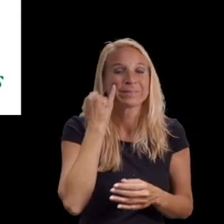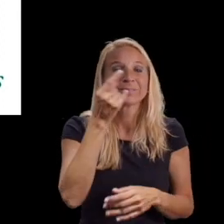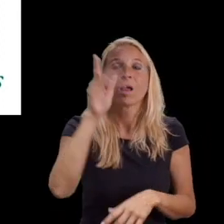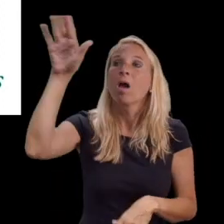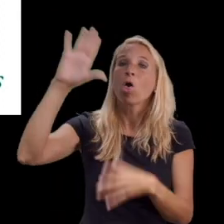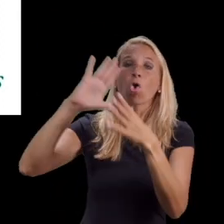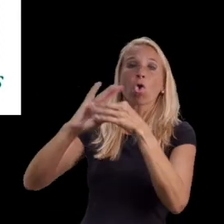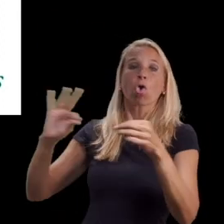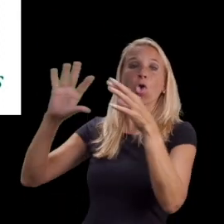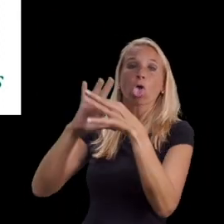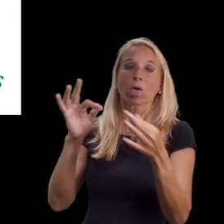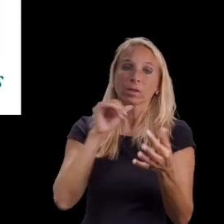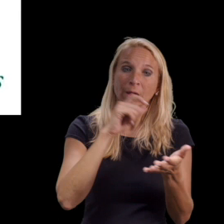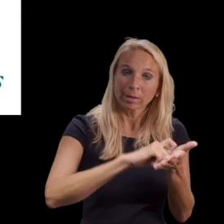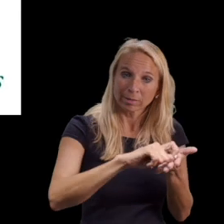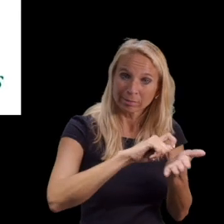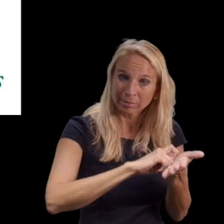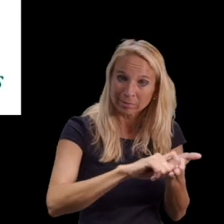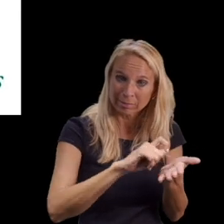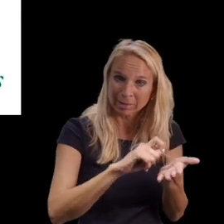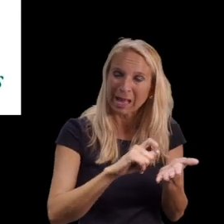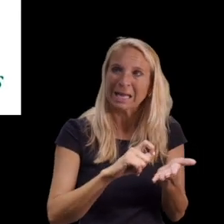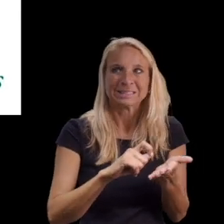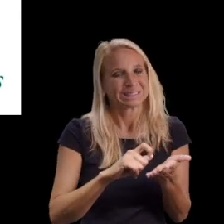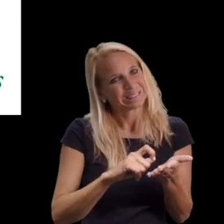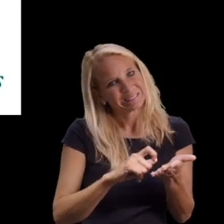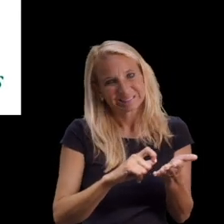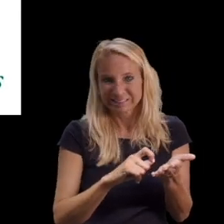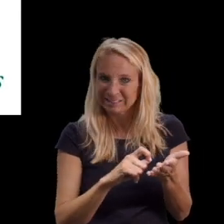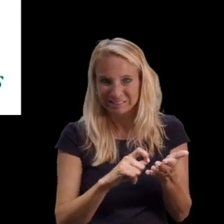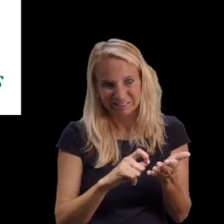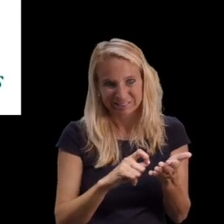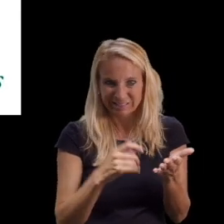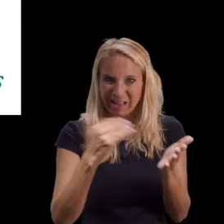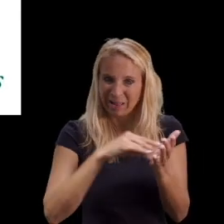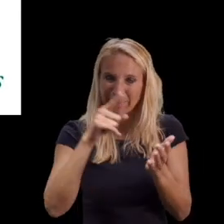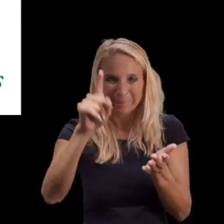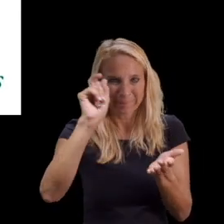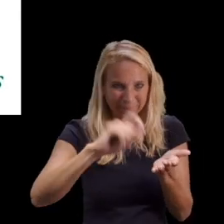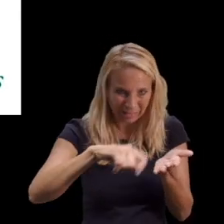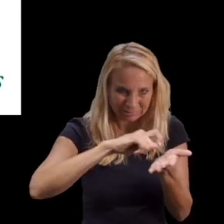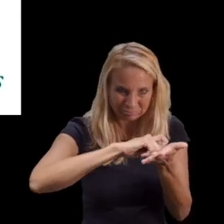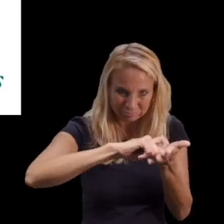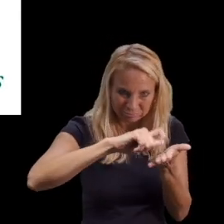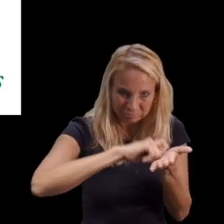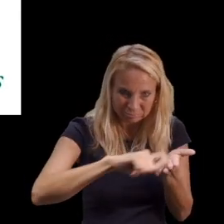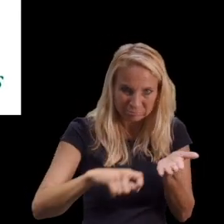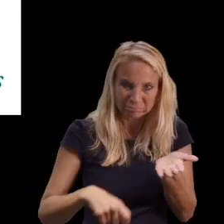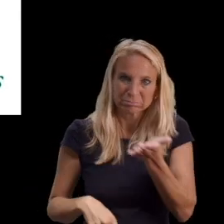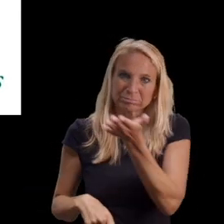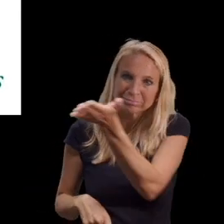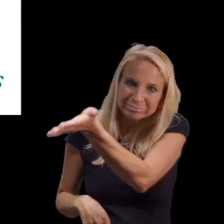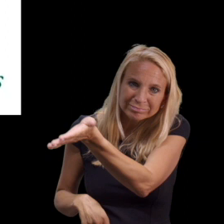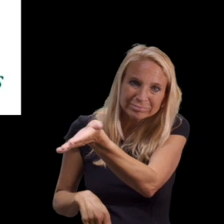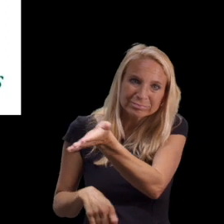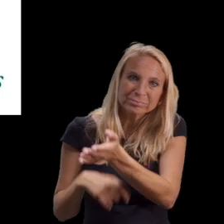just be sure to also mention like, I want continued services. And then again, note that you not only ask for the fair hearing,